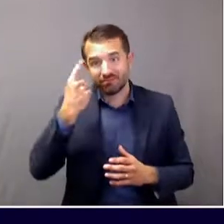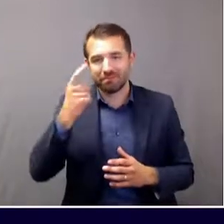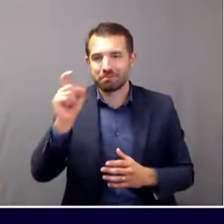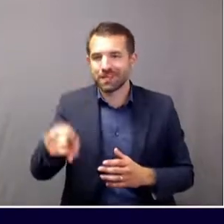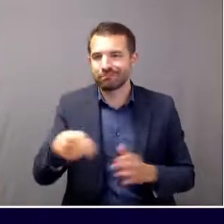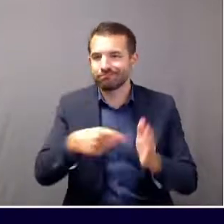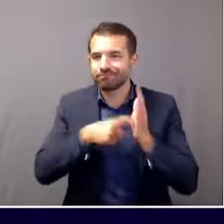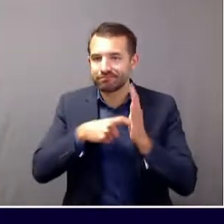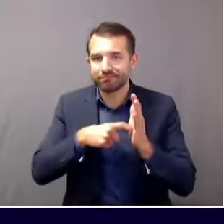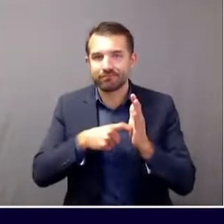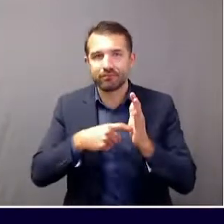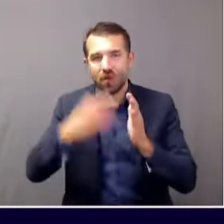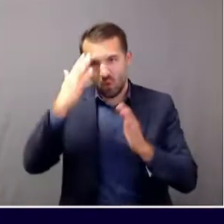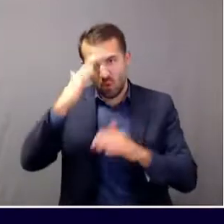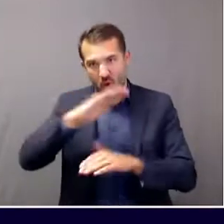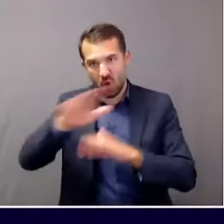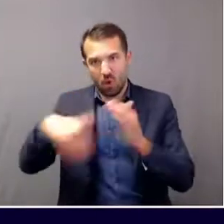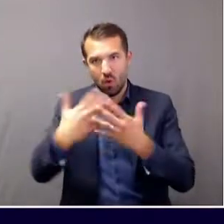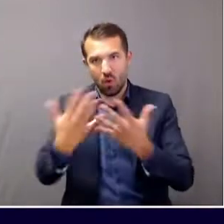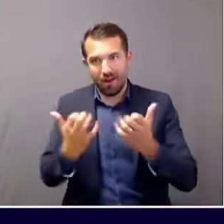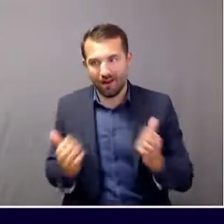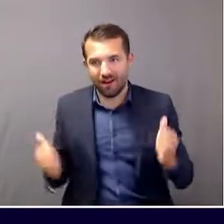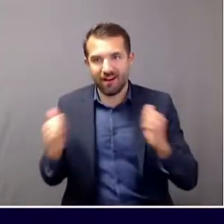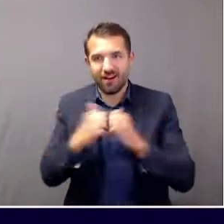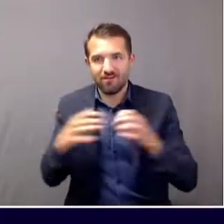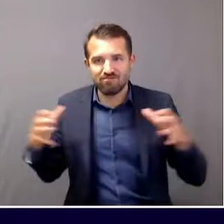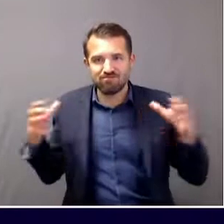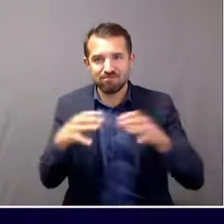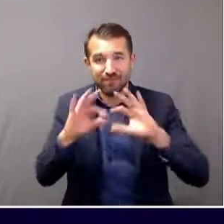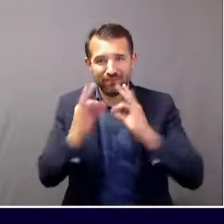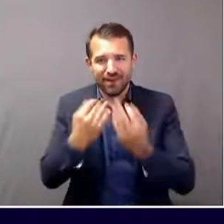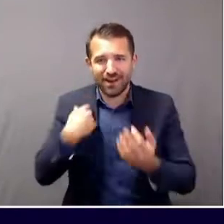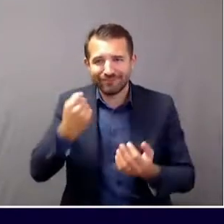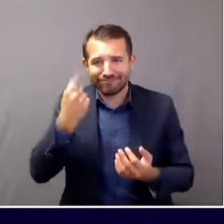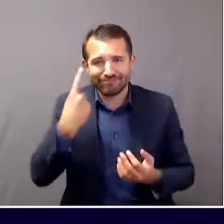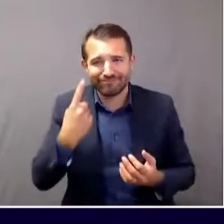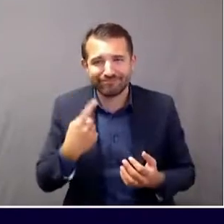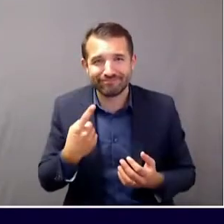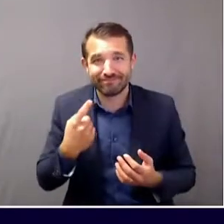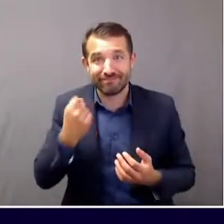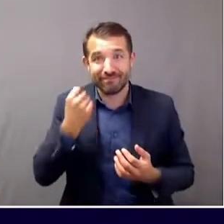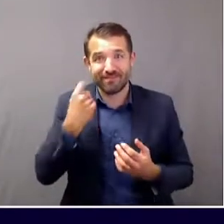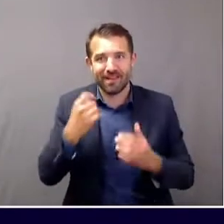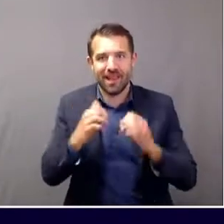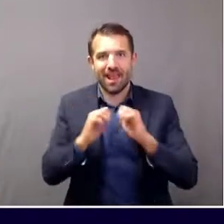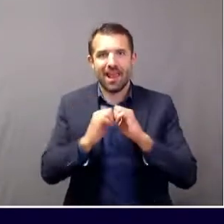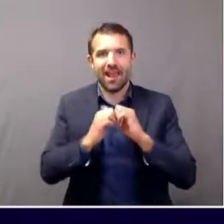holidays so in terms of how to